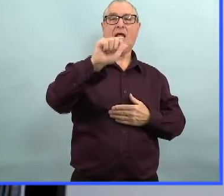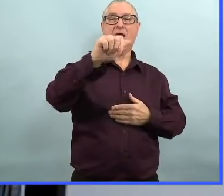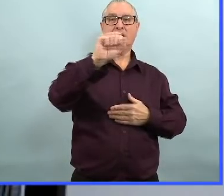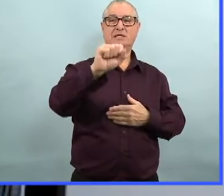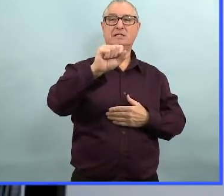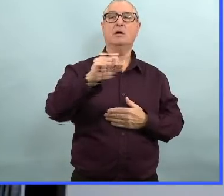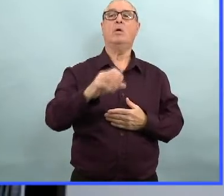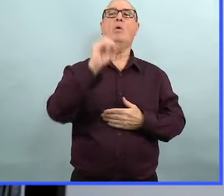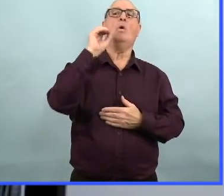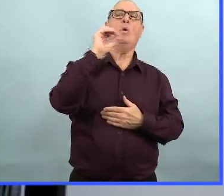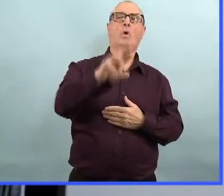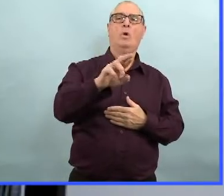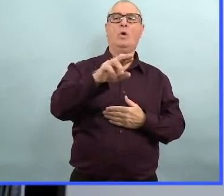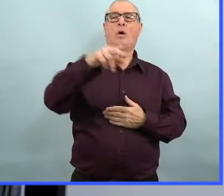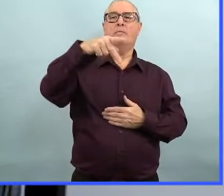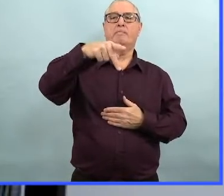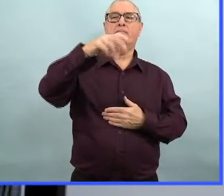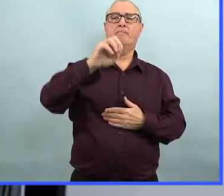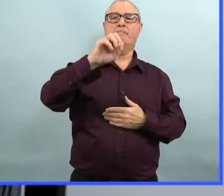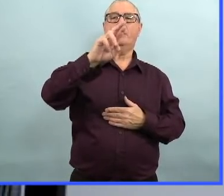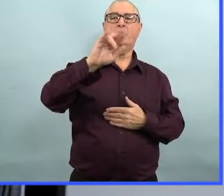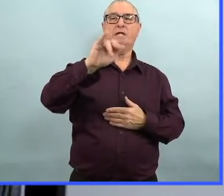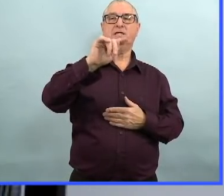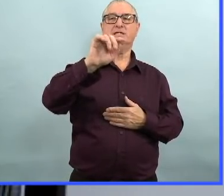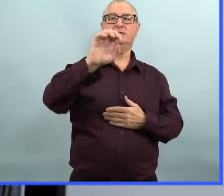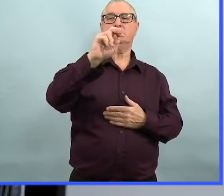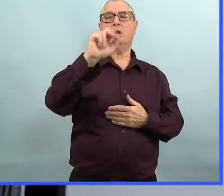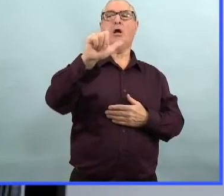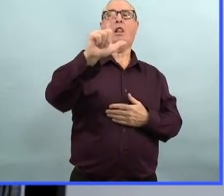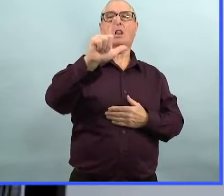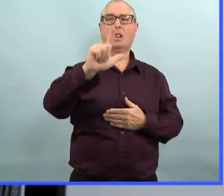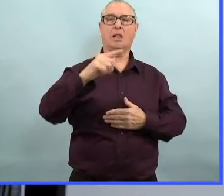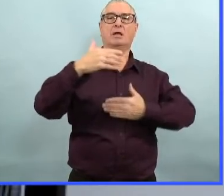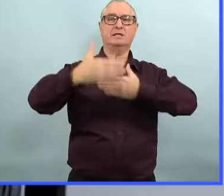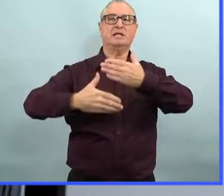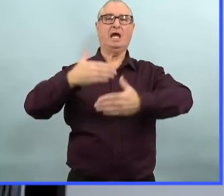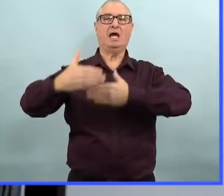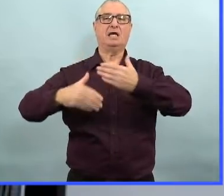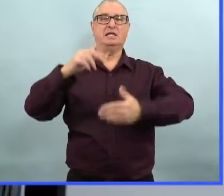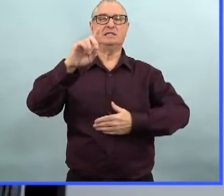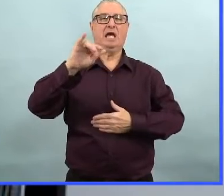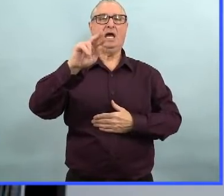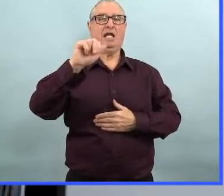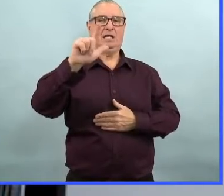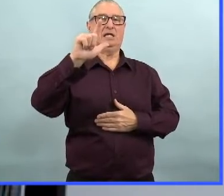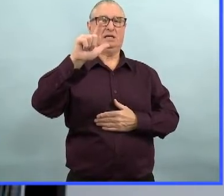not a three dose primary series followed by a fourth booster dose makes sense for you